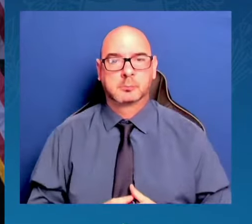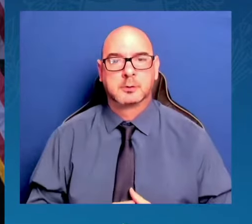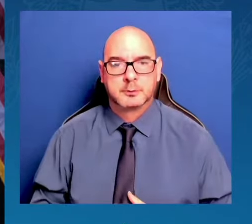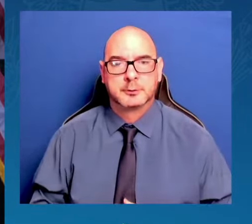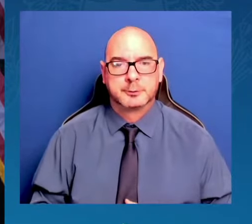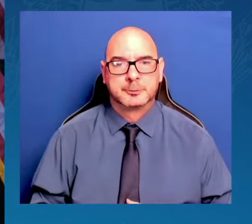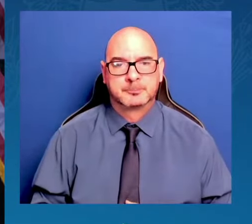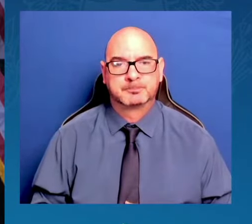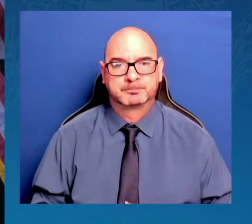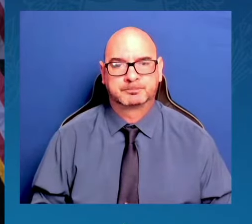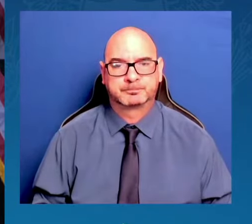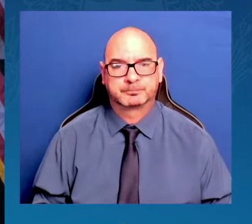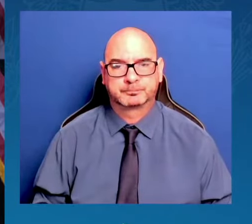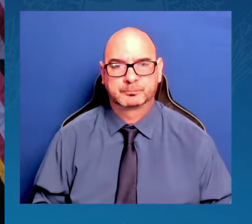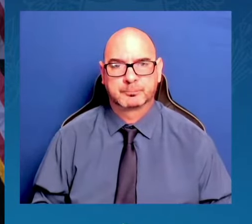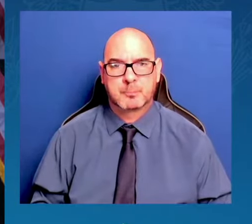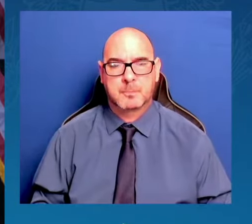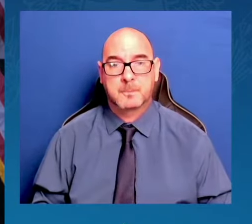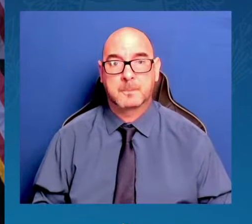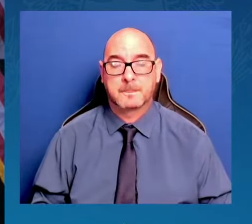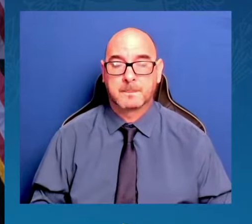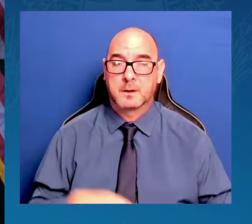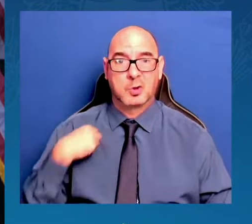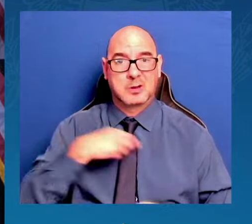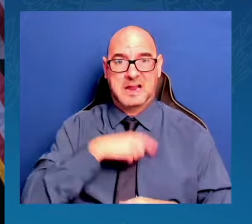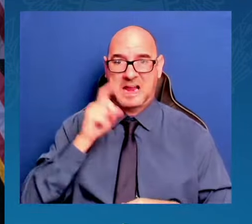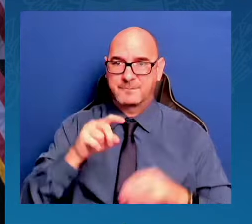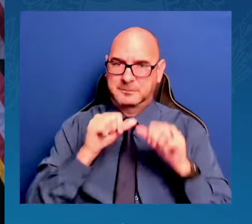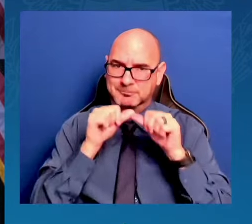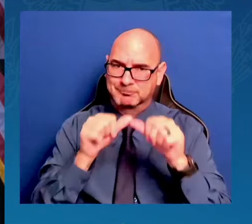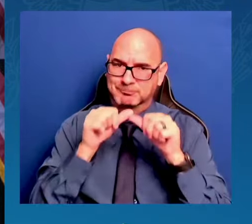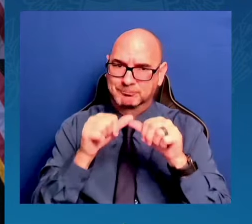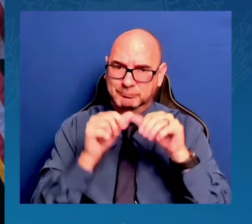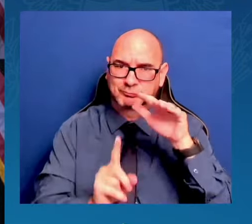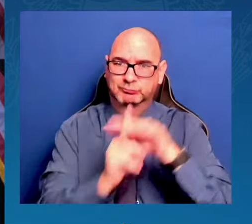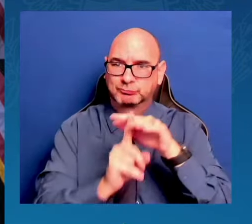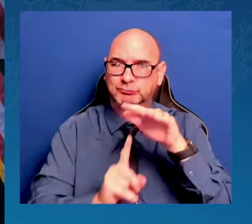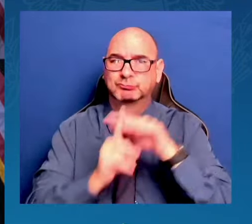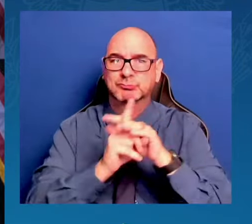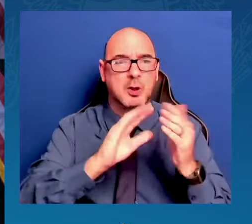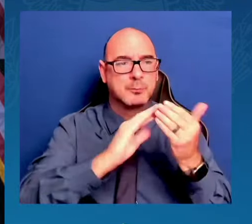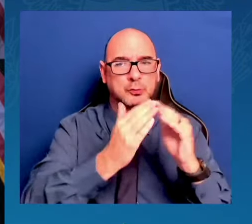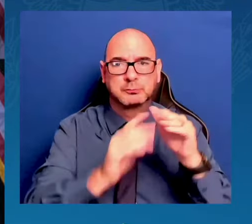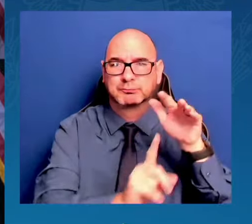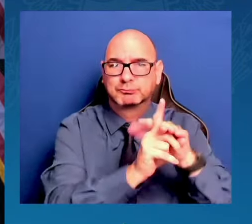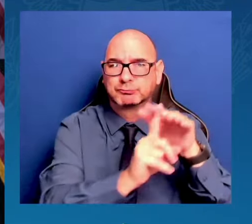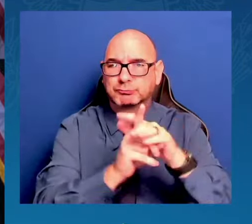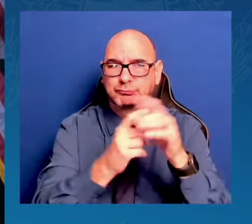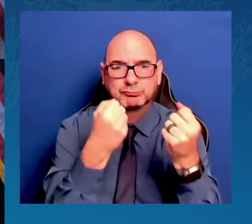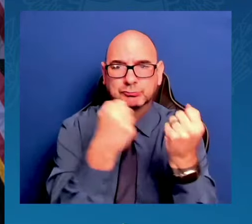Dr. Prabhakaran: We must continue to show up for our communities. And we need leaders who will support us in our fight for true reproductive freedom.